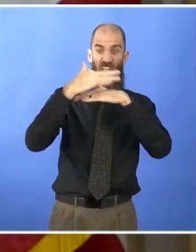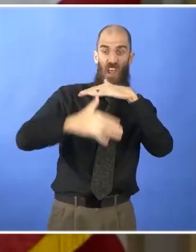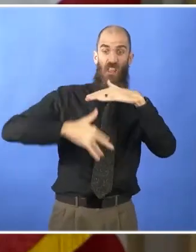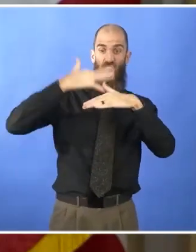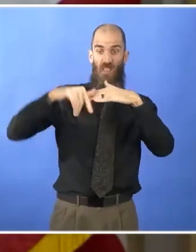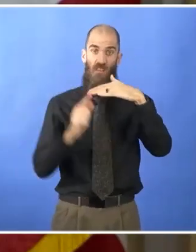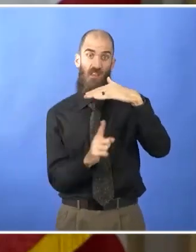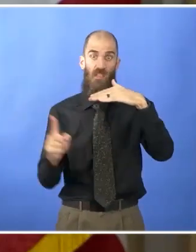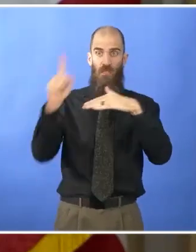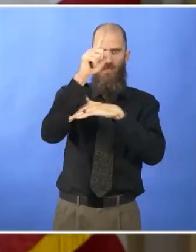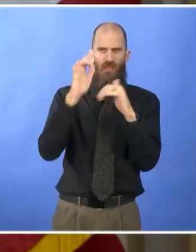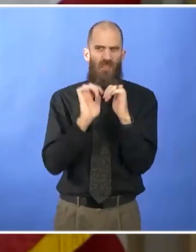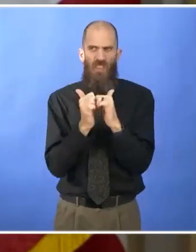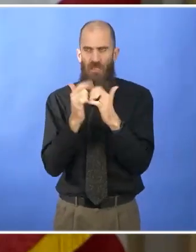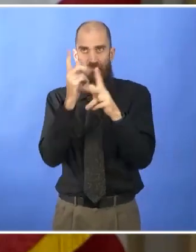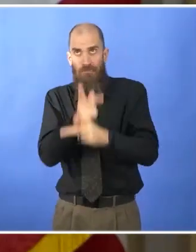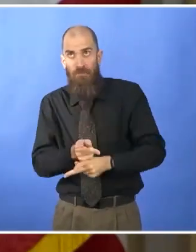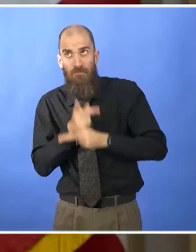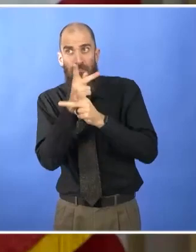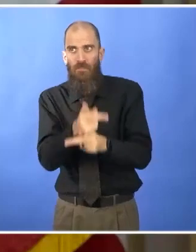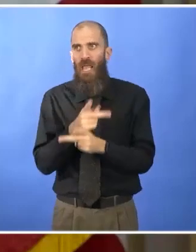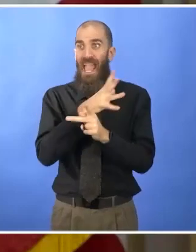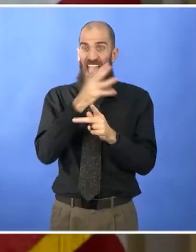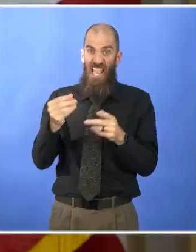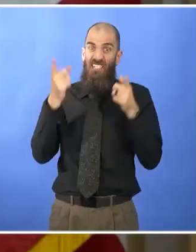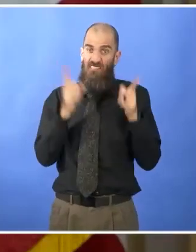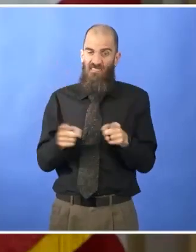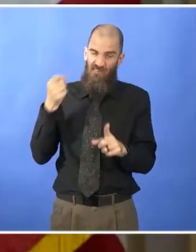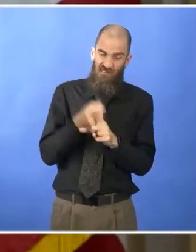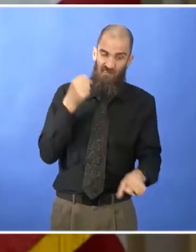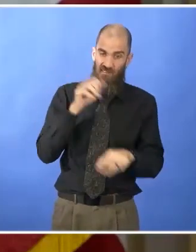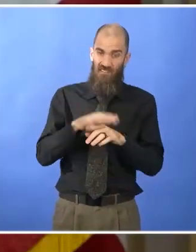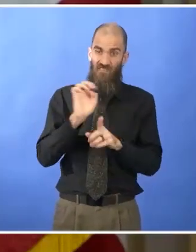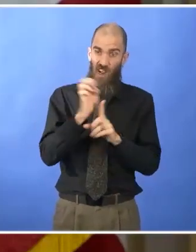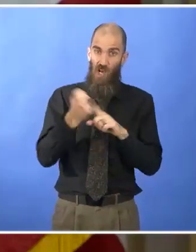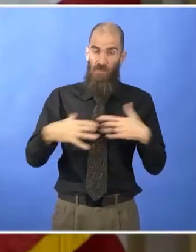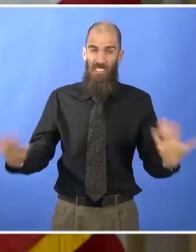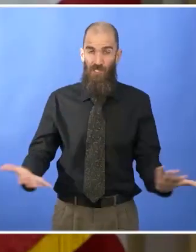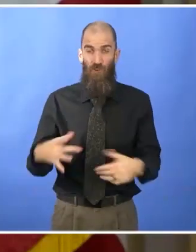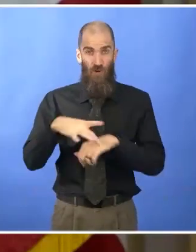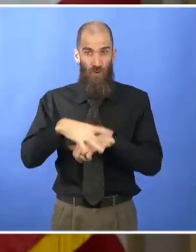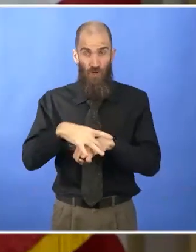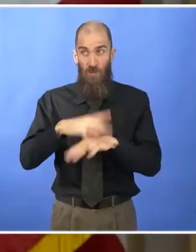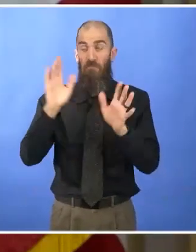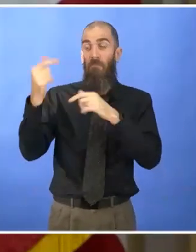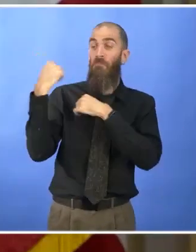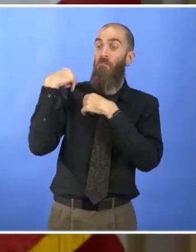RECOMMENDED PRACTICE FOR SATELLITE OPERATORS TO DEORBIT SPACECRAFT WITHIN 25 YEARS OF COMPLETING THEIR MISSION.